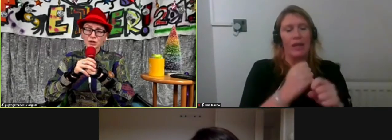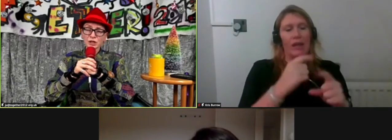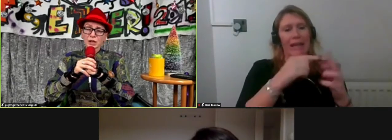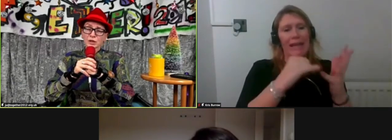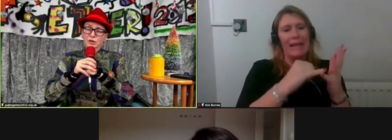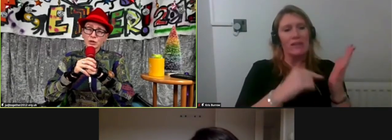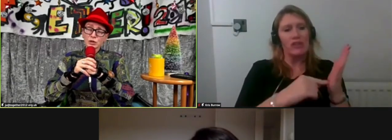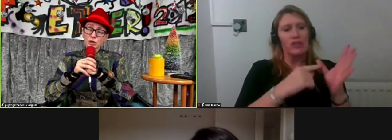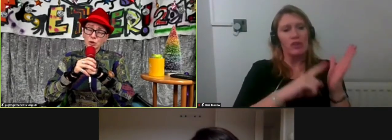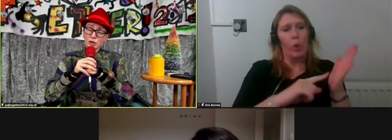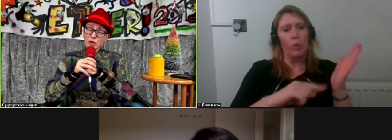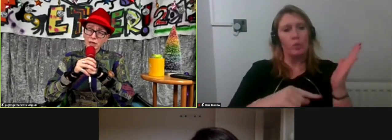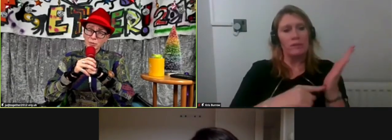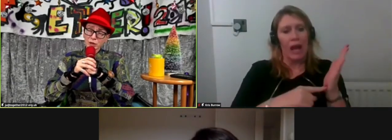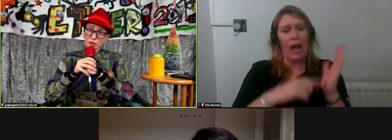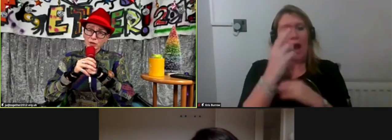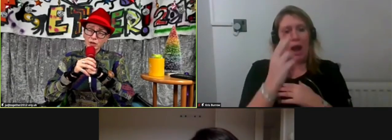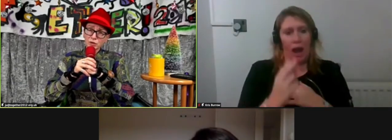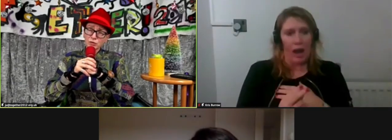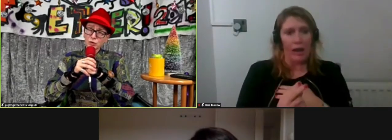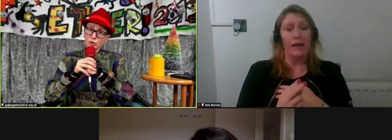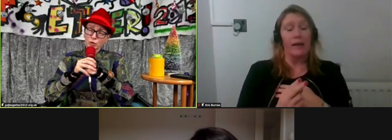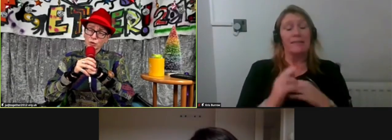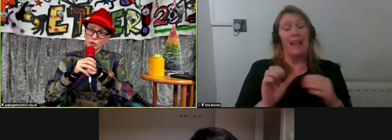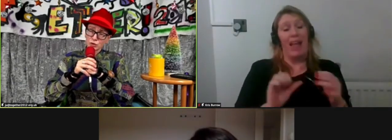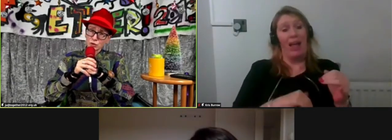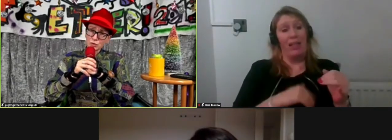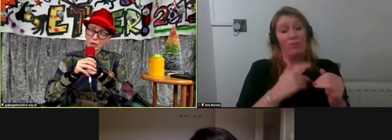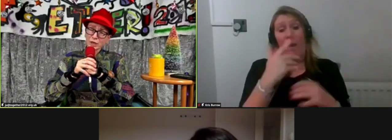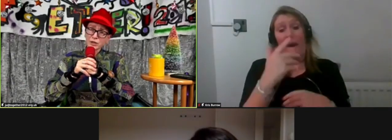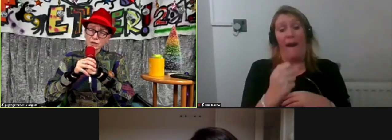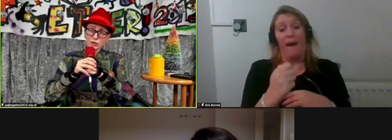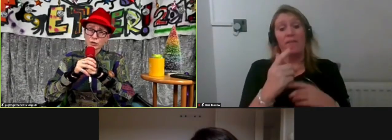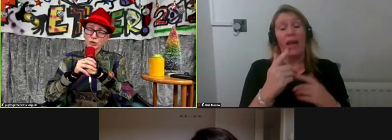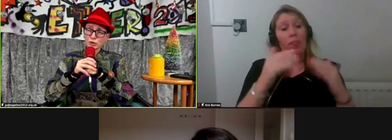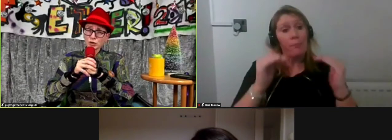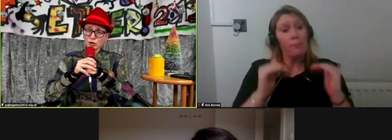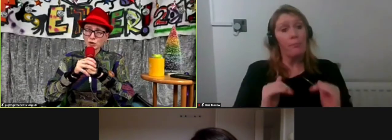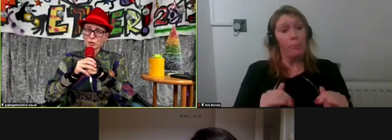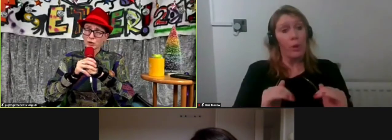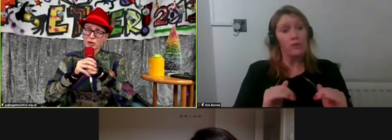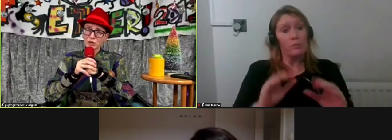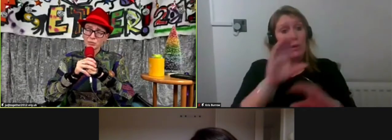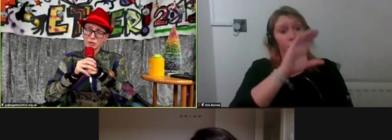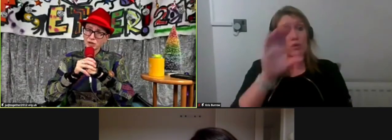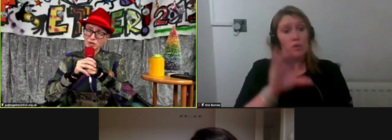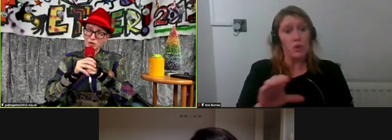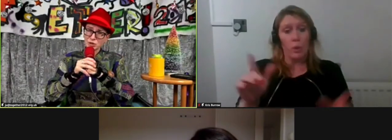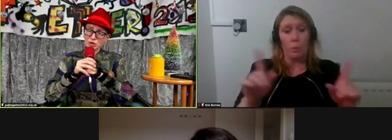there is a Q&A button, if you are on Zoom, and if you are on YouTube then please do